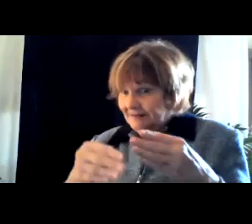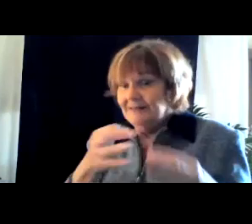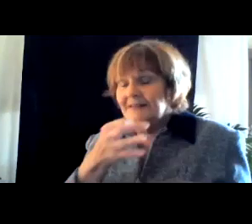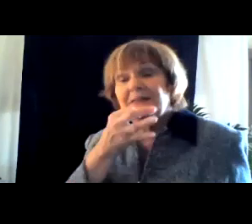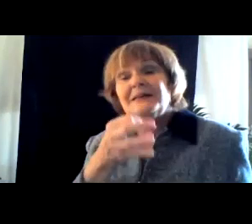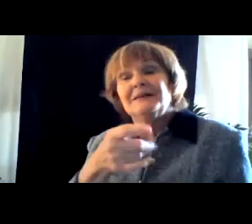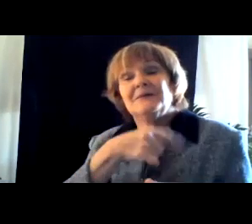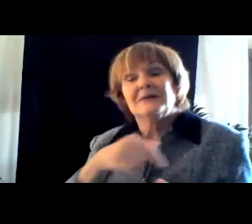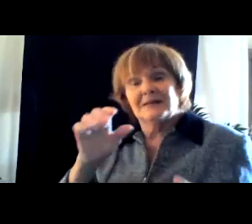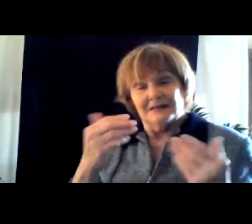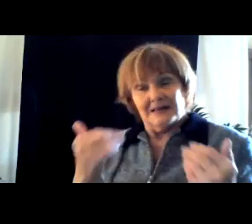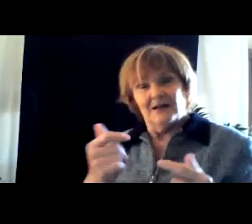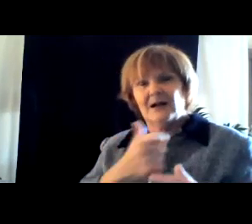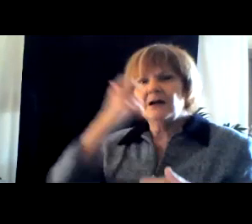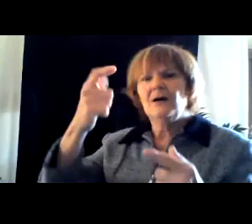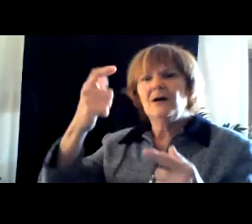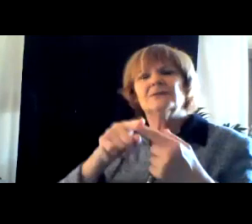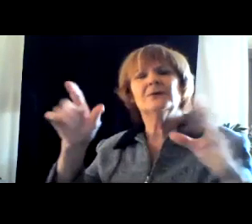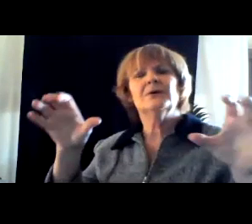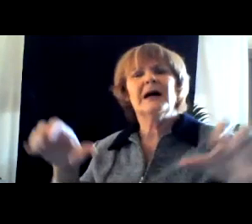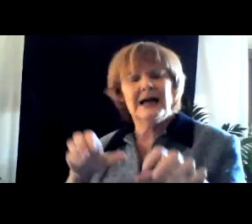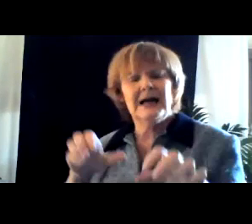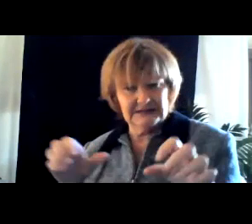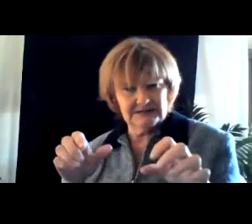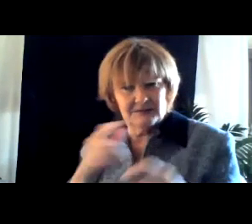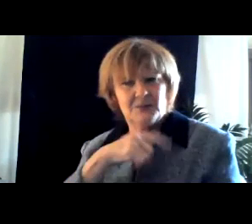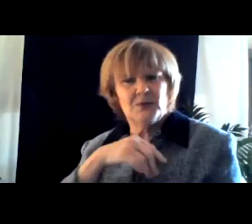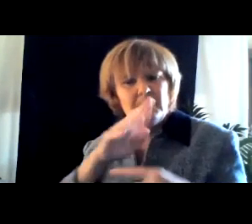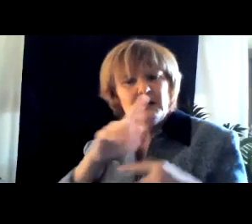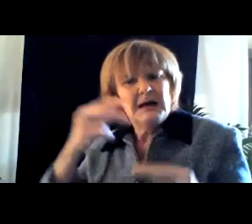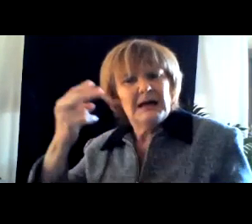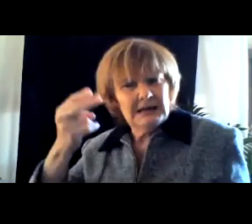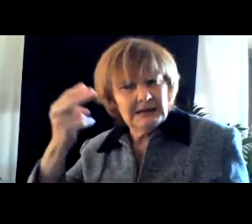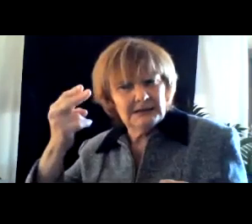So we just spoke about history a little bit, and I wanna just recognize that histories of harm